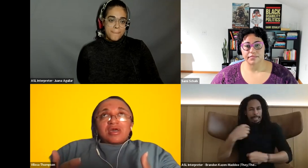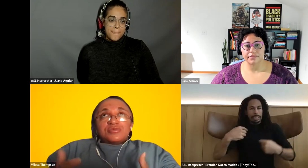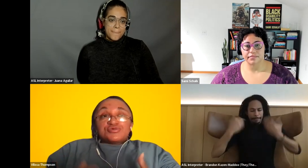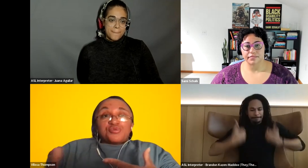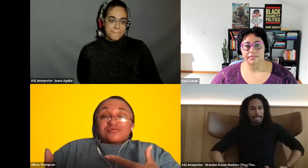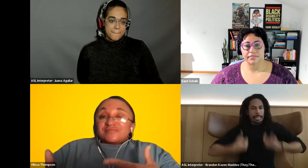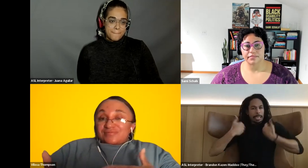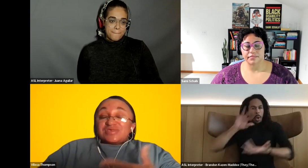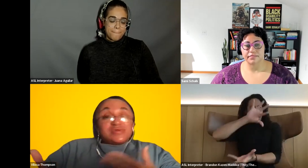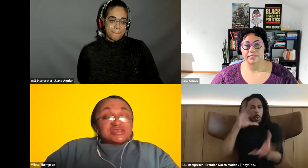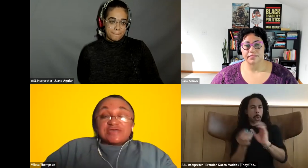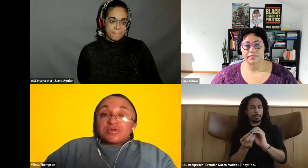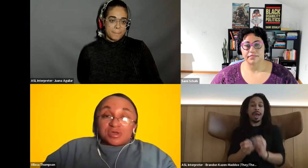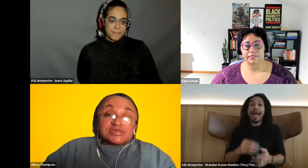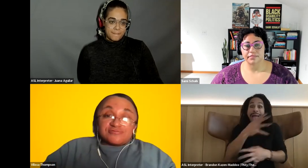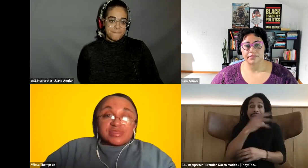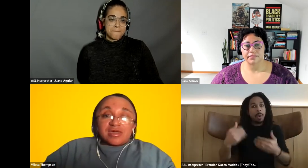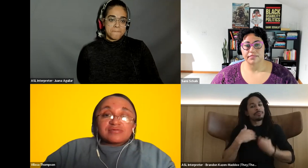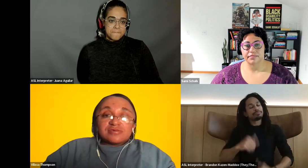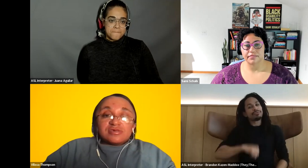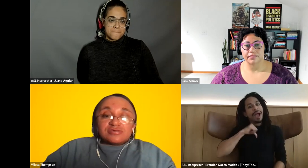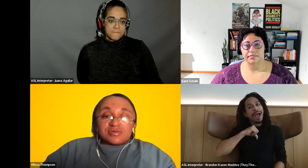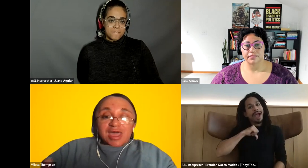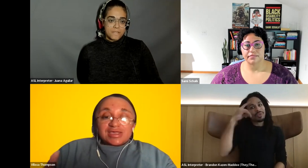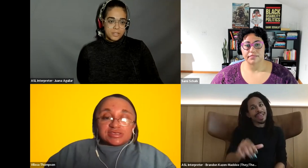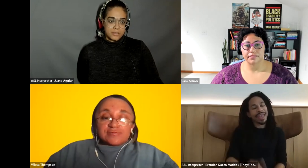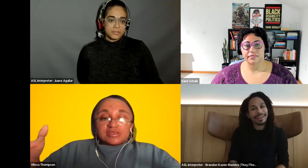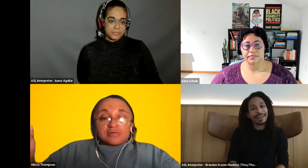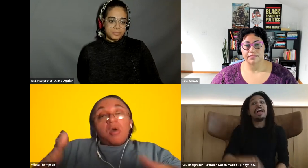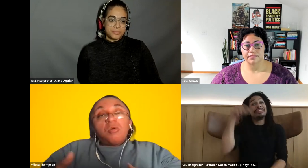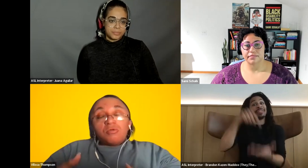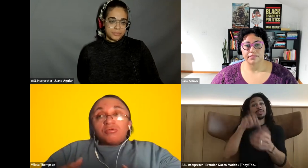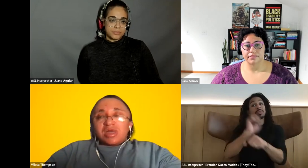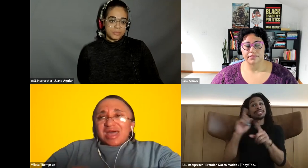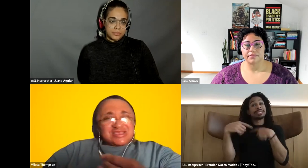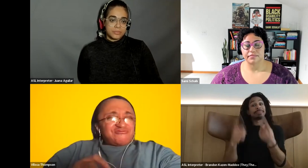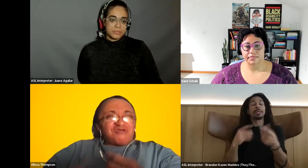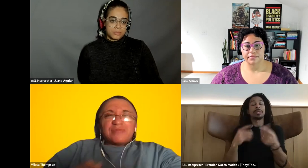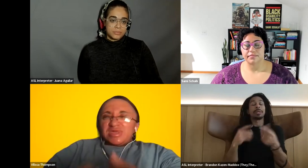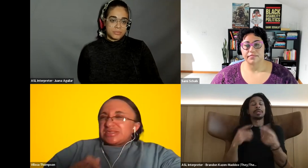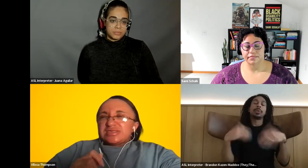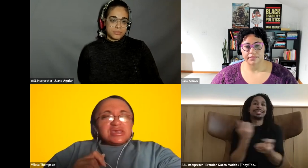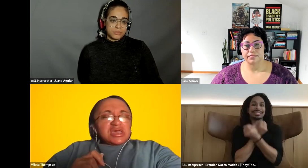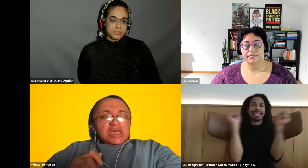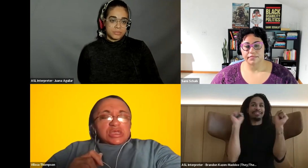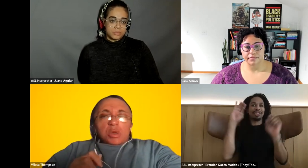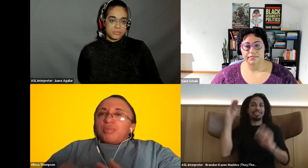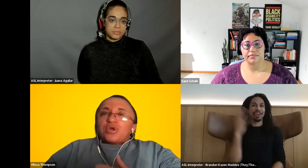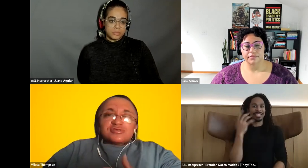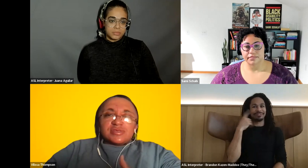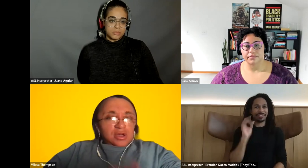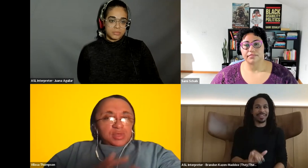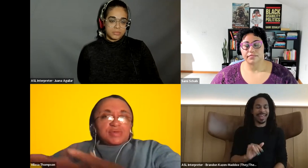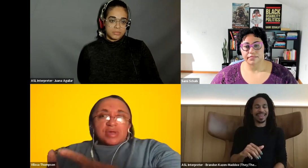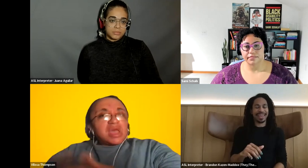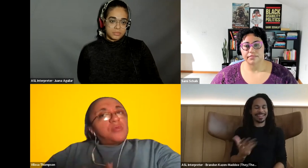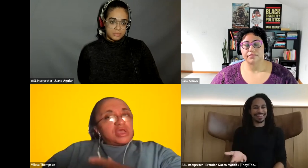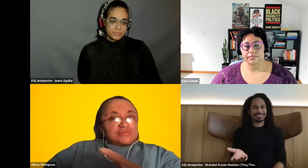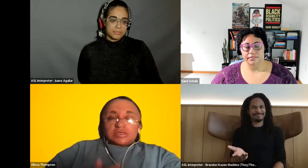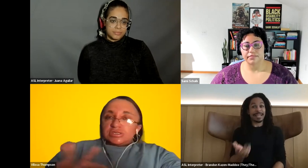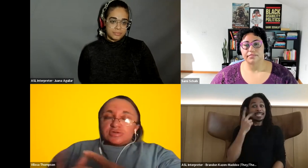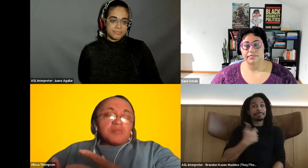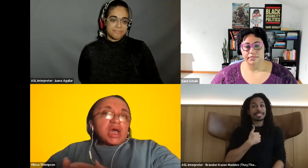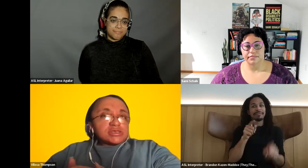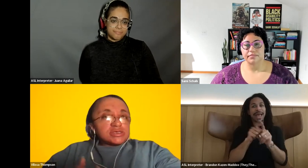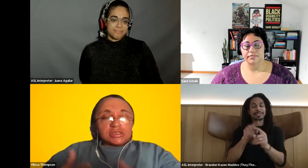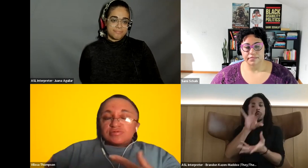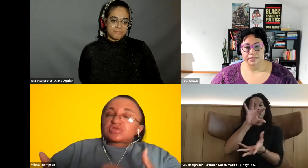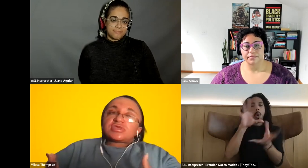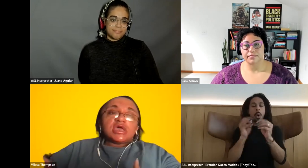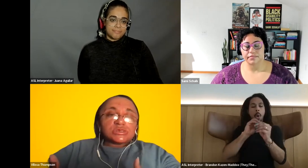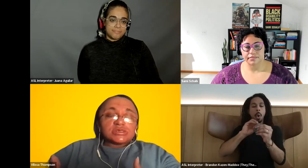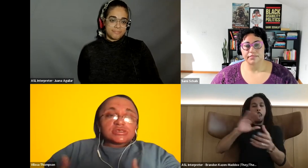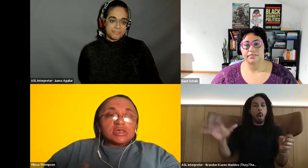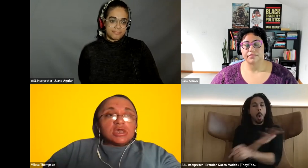Vilissa Thompson: this work has been a saving grace for that. So that I can see my self whole and not this fragmented. You know, person, that other people have kind of placed me in these different boxes and different expectations.